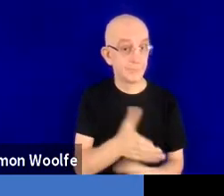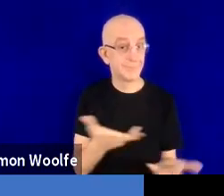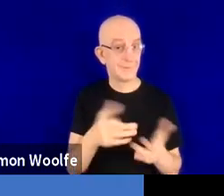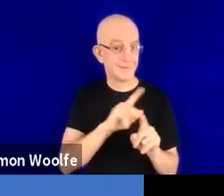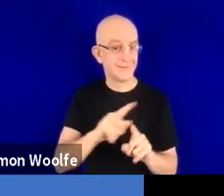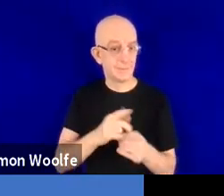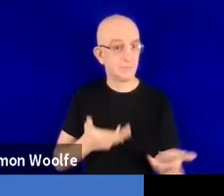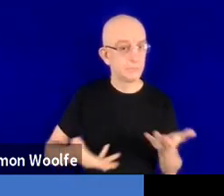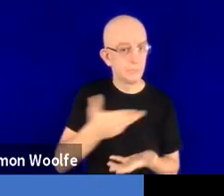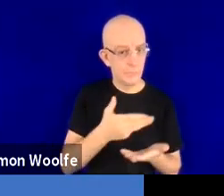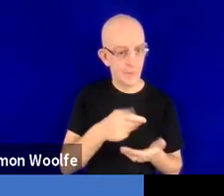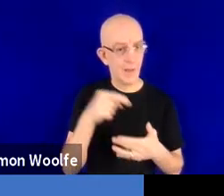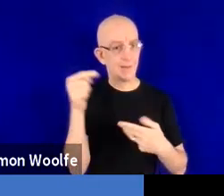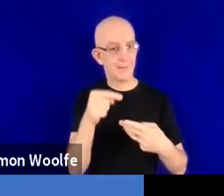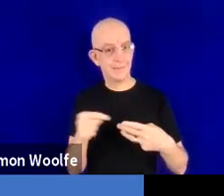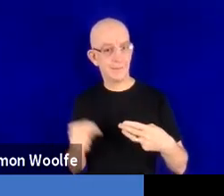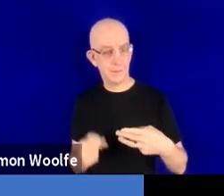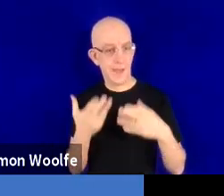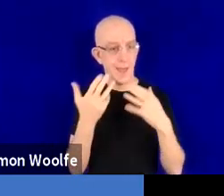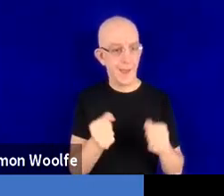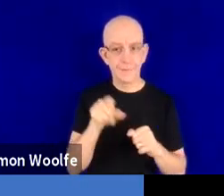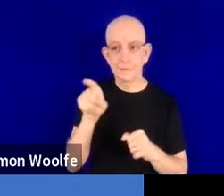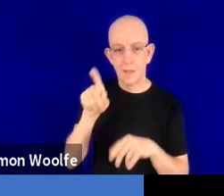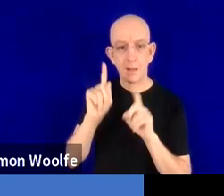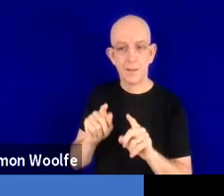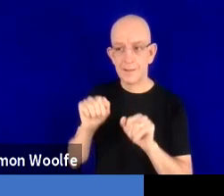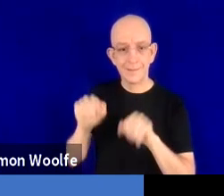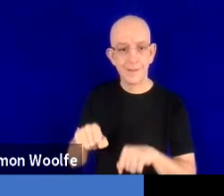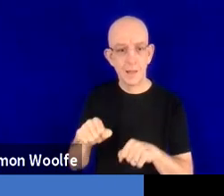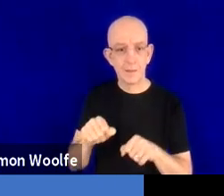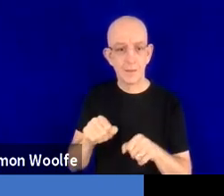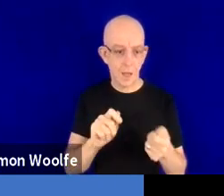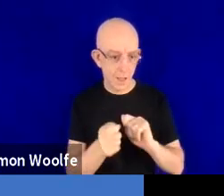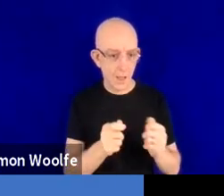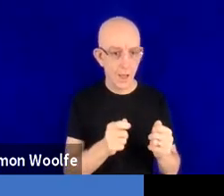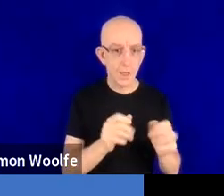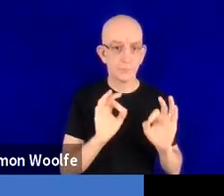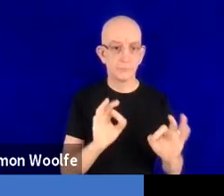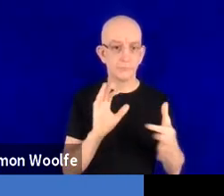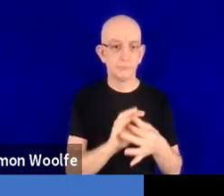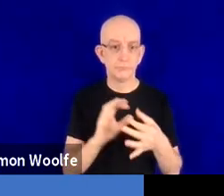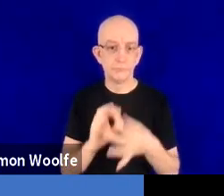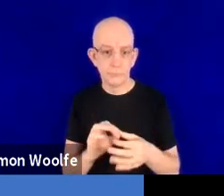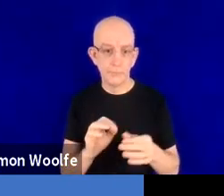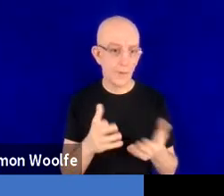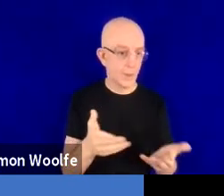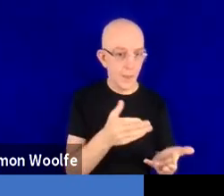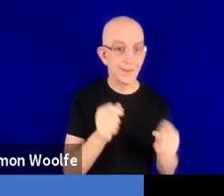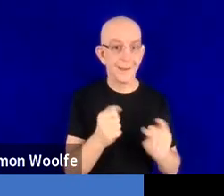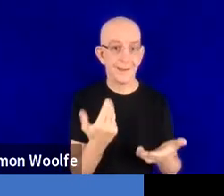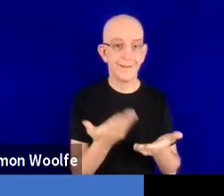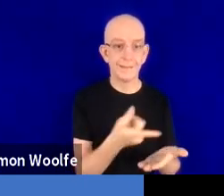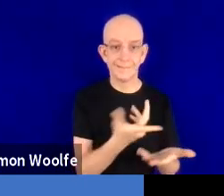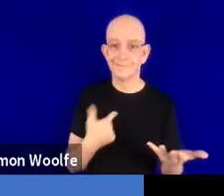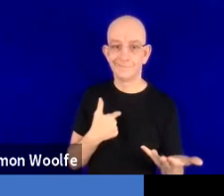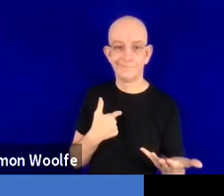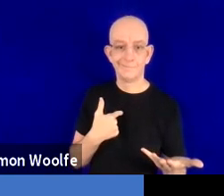So in terms of where things are at a very broad level globally, I think it's well recognized that the coverage of existing social protection benefits